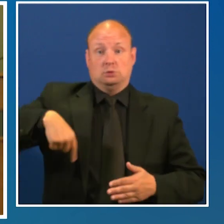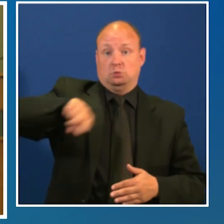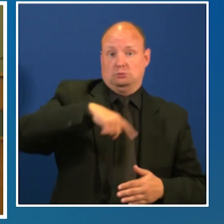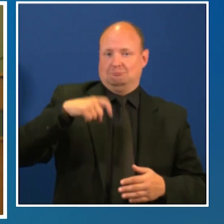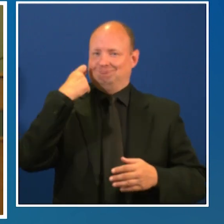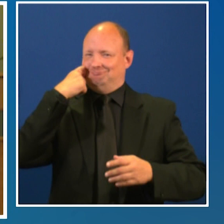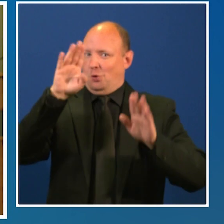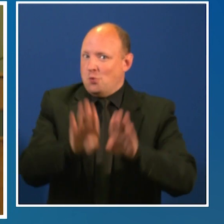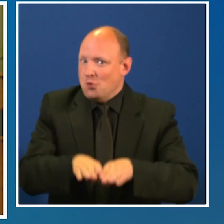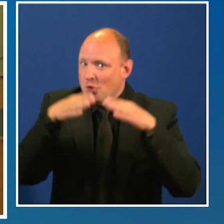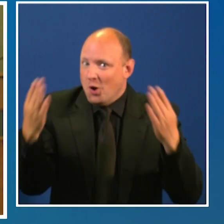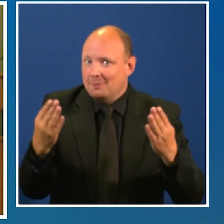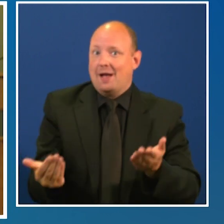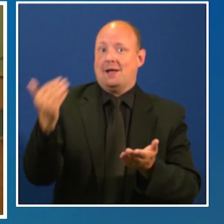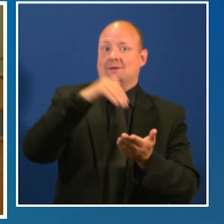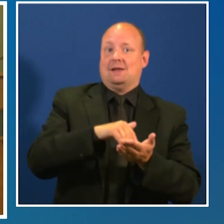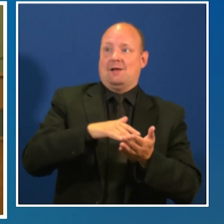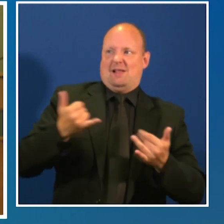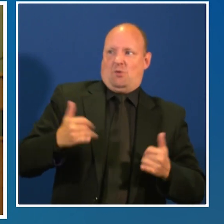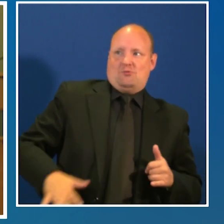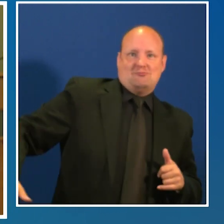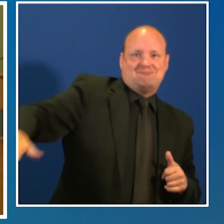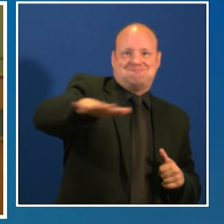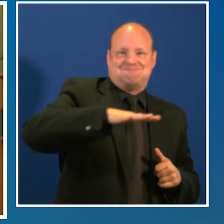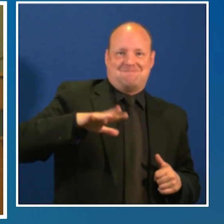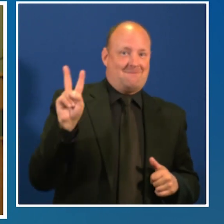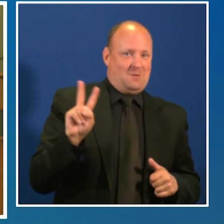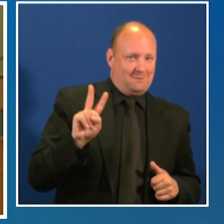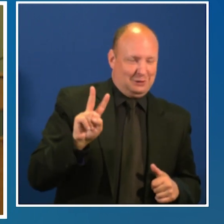collective commitment to mask up physically distance, stay home